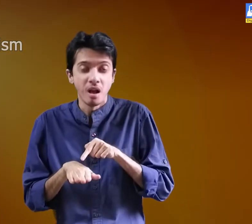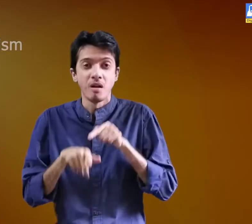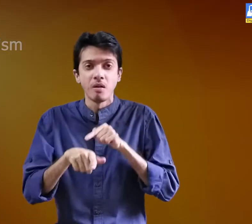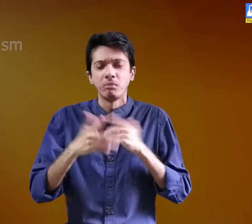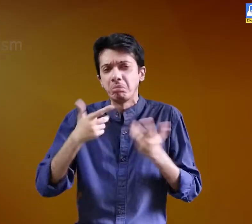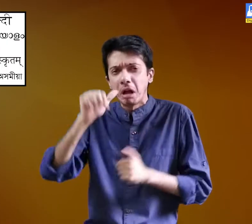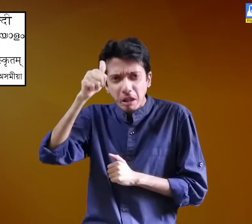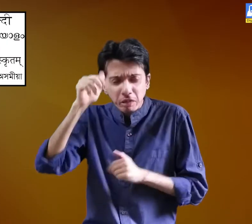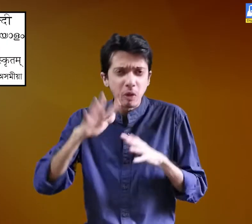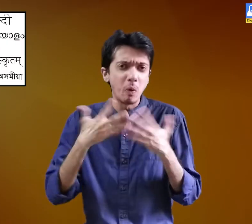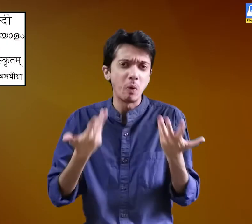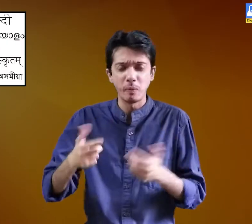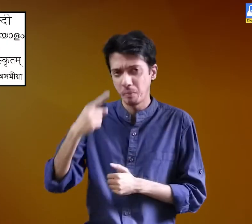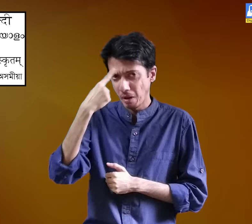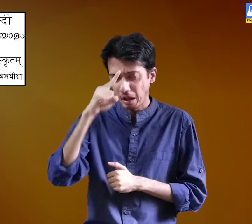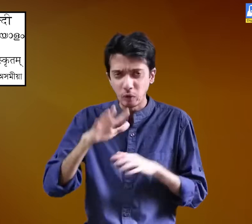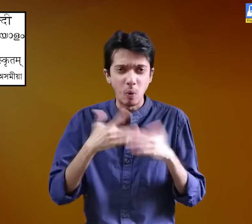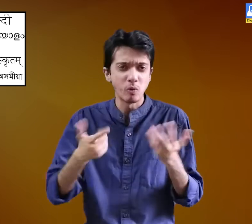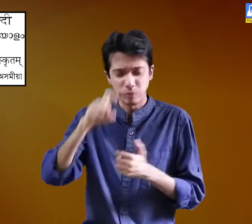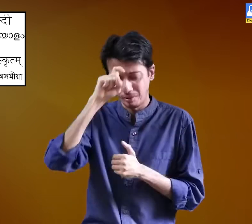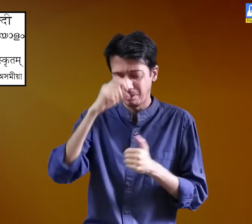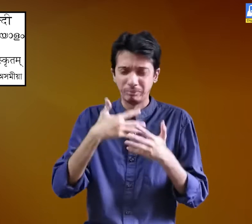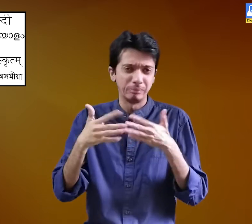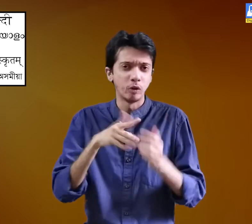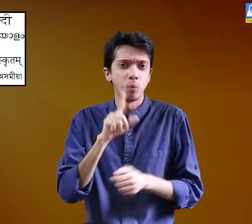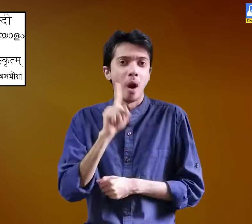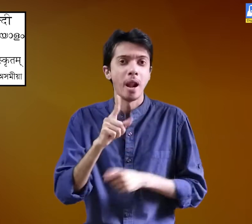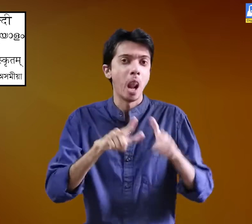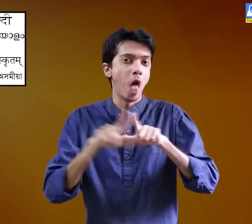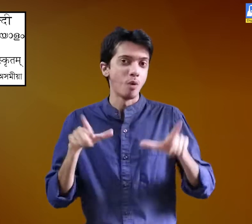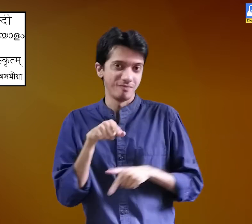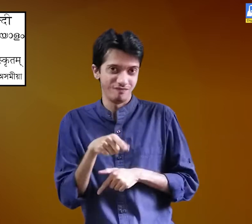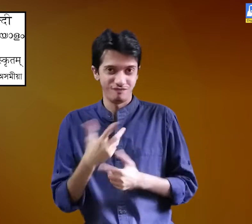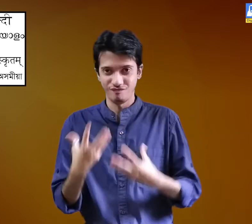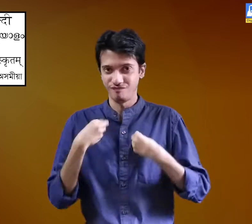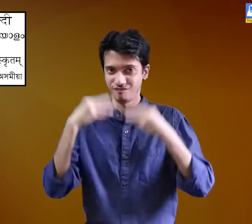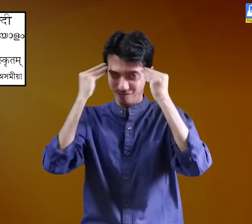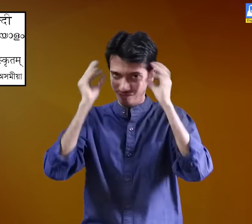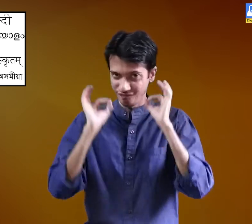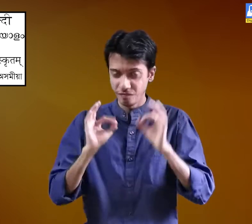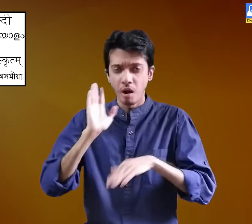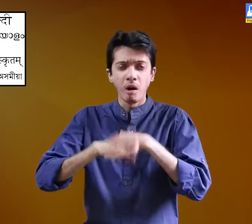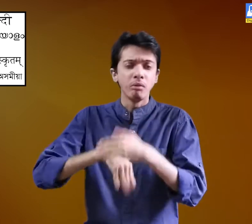that could be hindi marathi gujarati or any other language that is spoken in the family